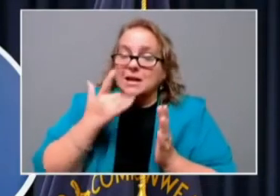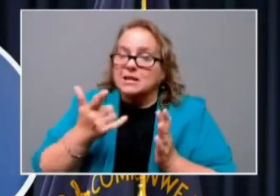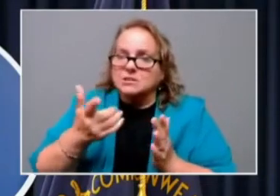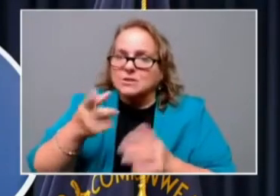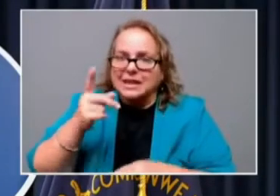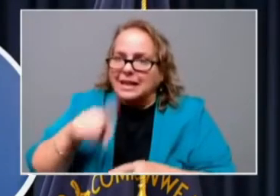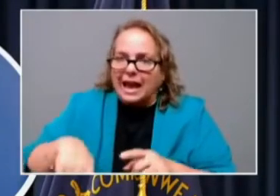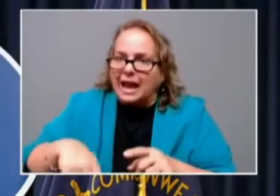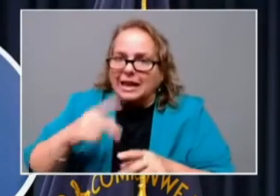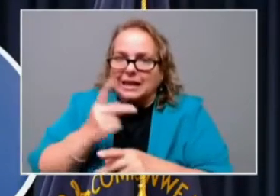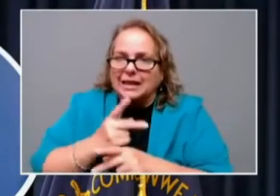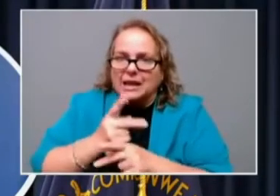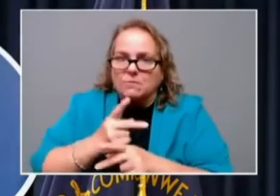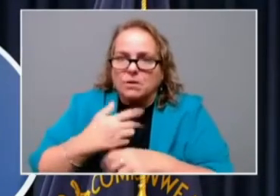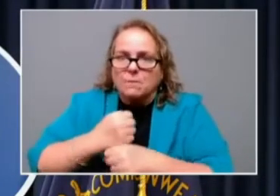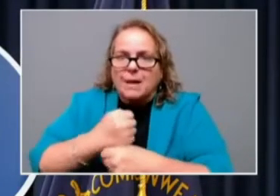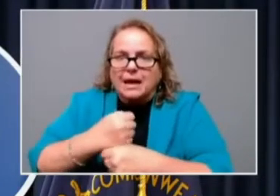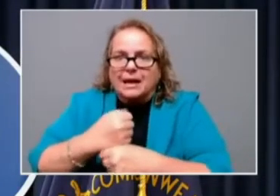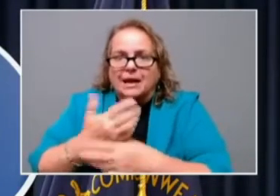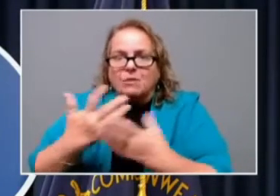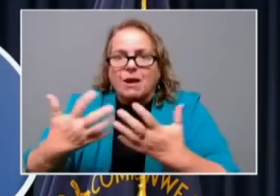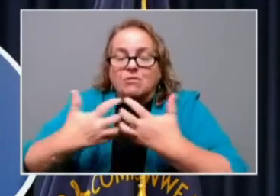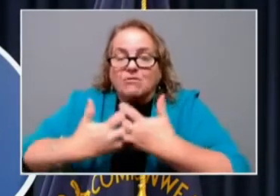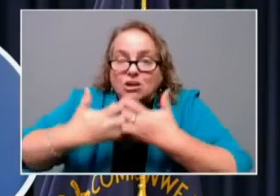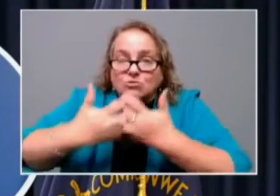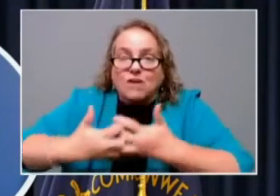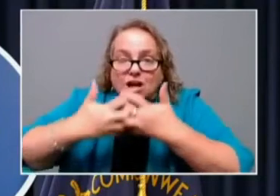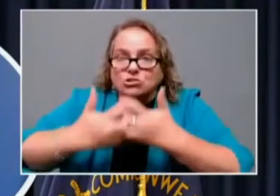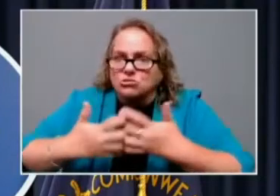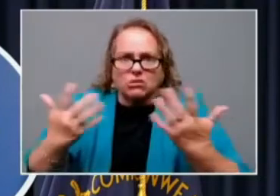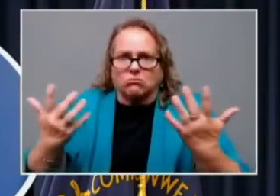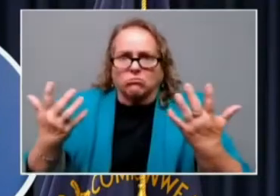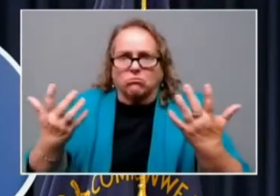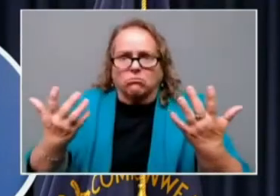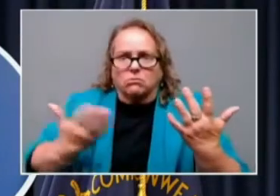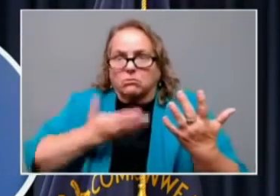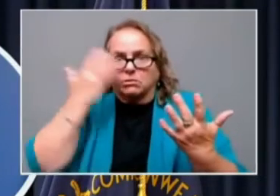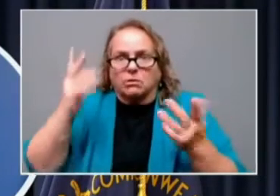manufacturing something and how do you keep it from spreading all throughout